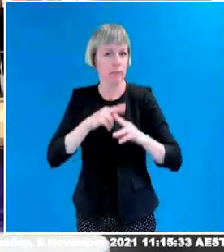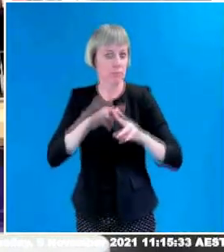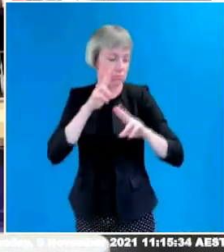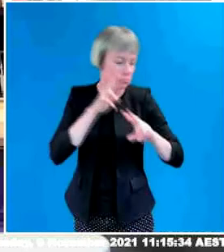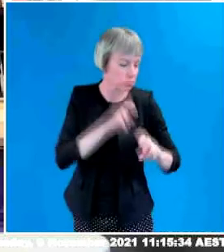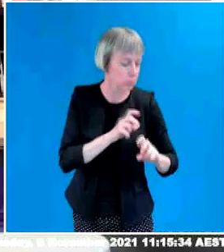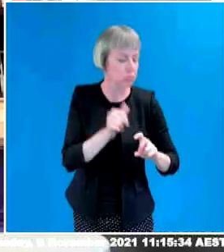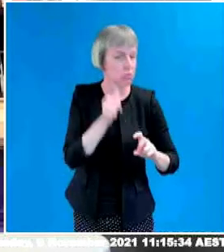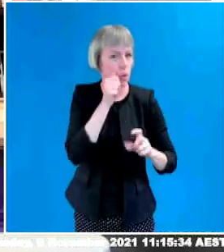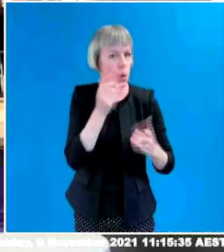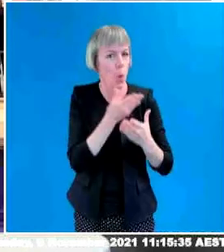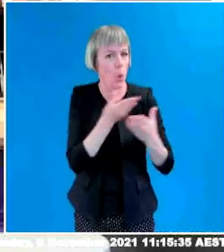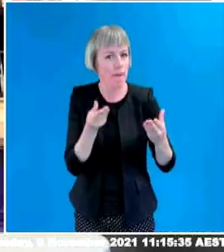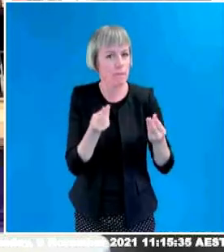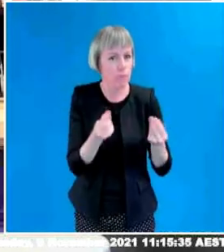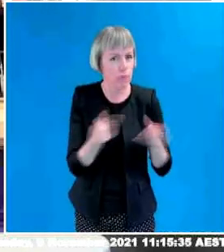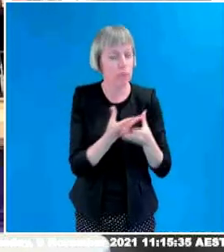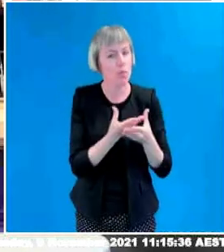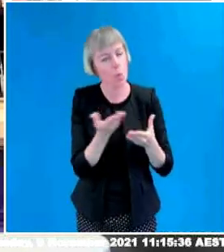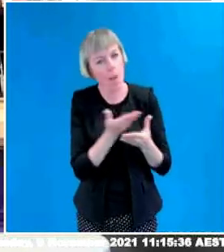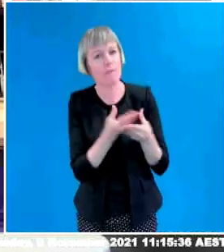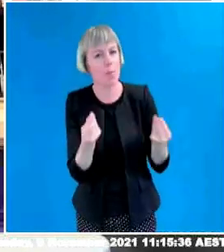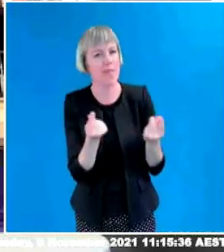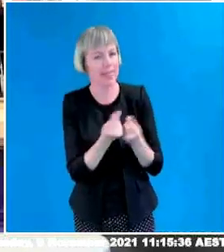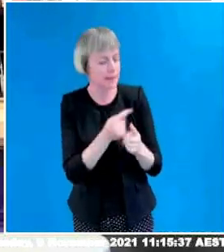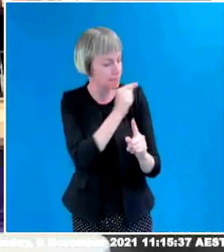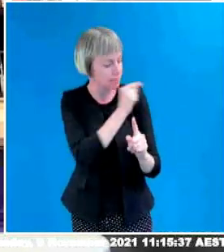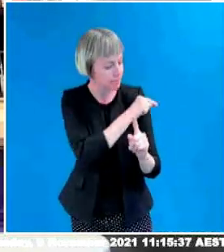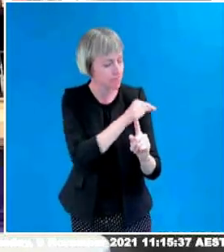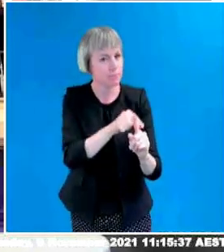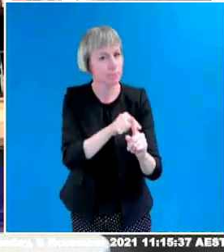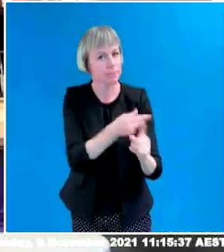Obviously the concept of due diligence in the legal field has been around